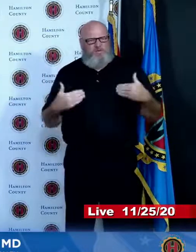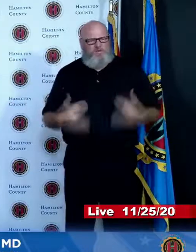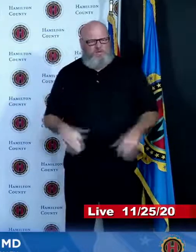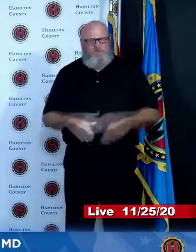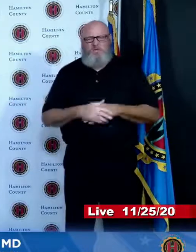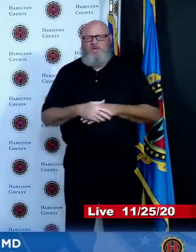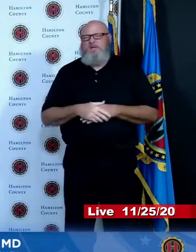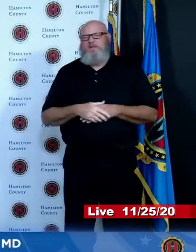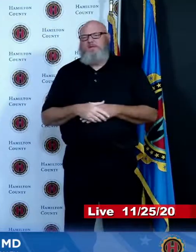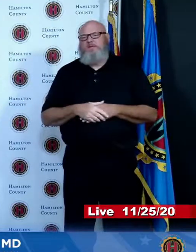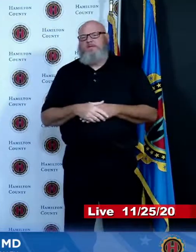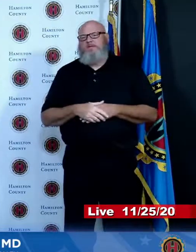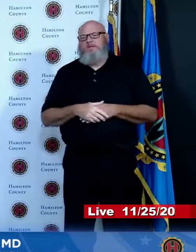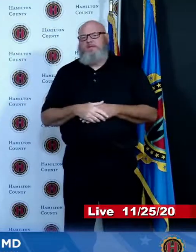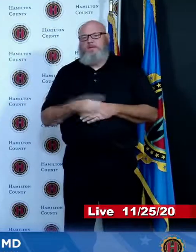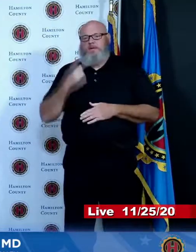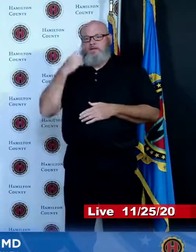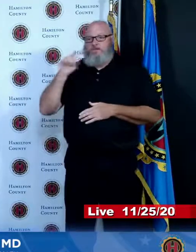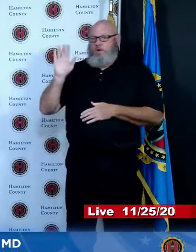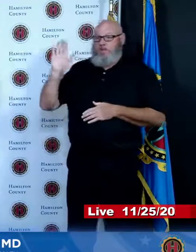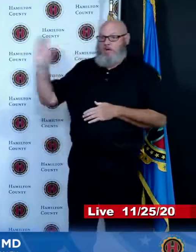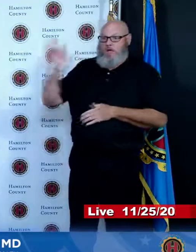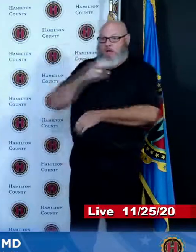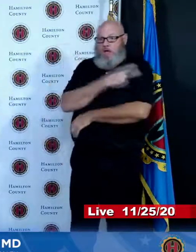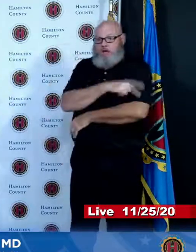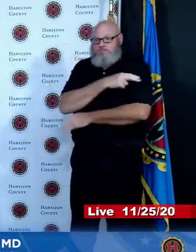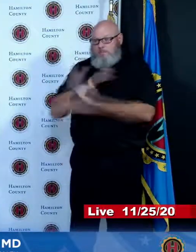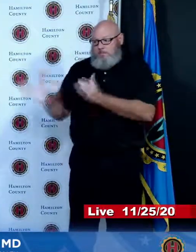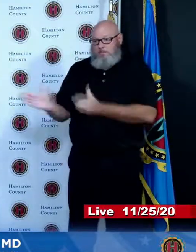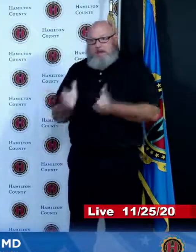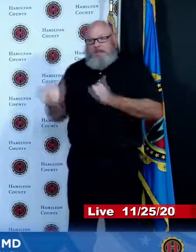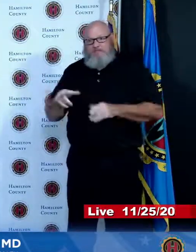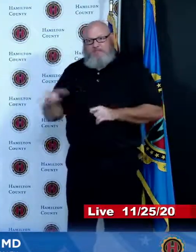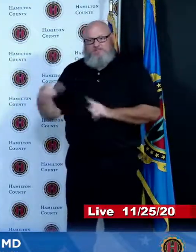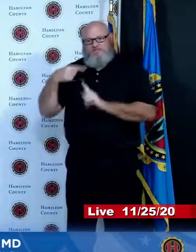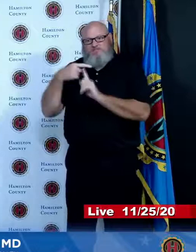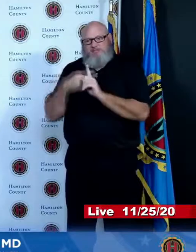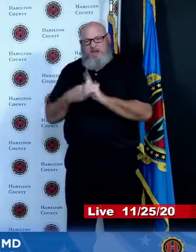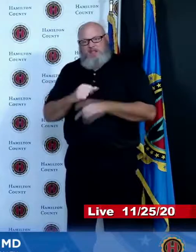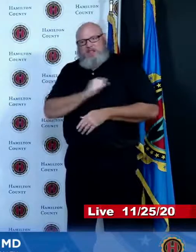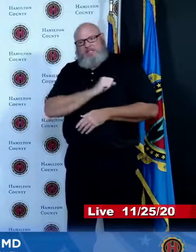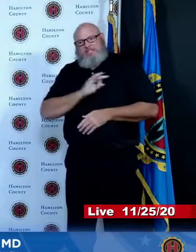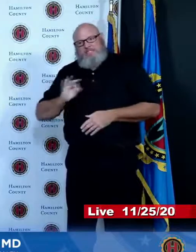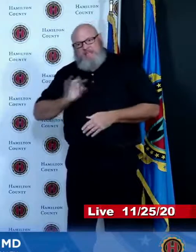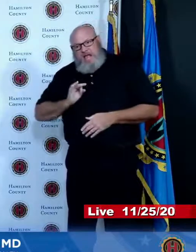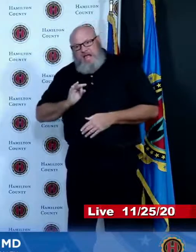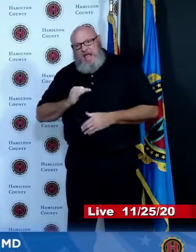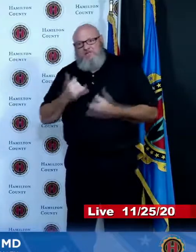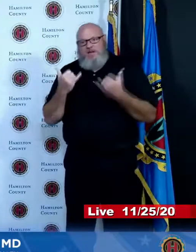the remainder of this month and and into December and maybe even into January it sounds